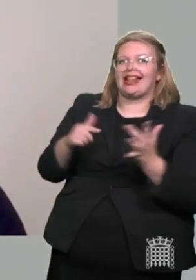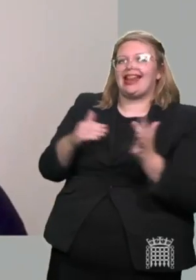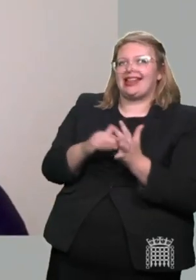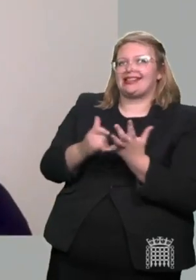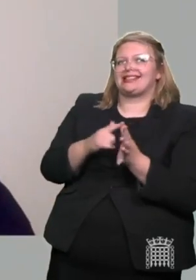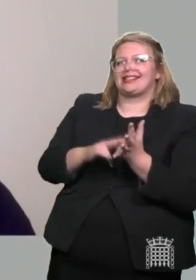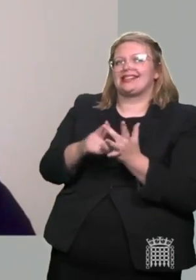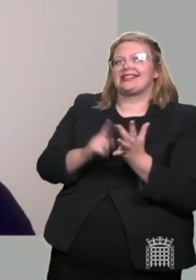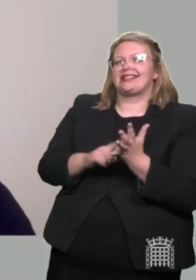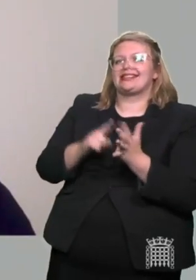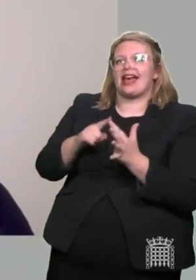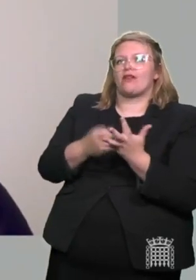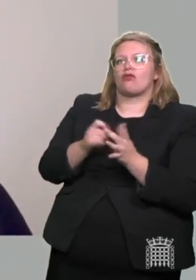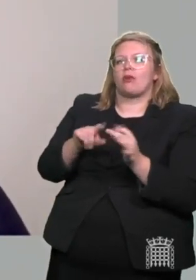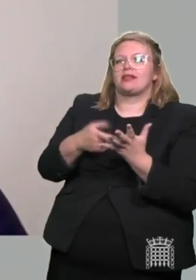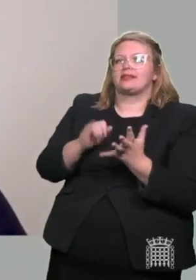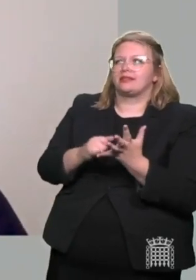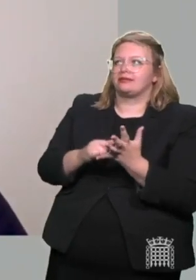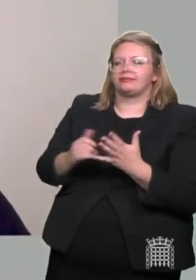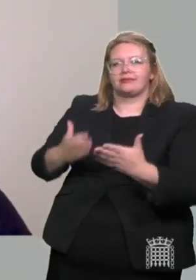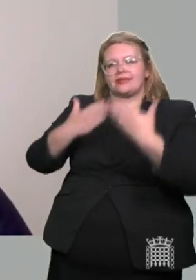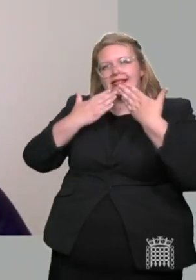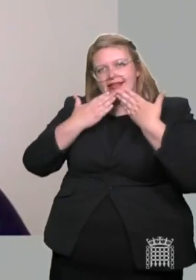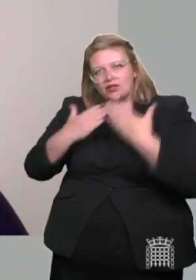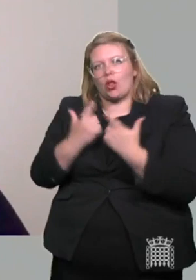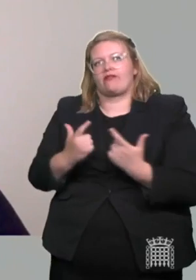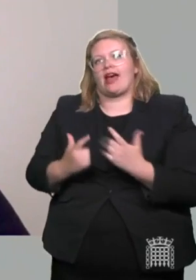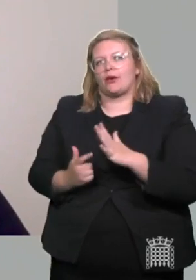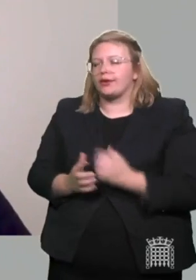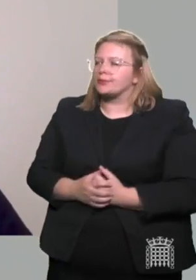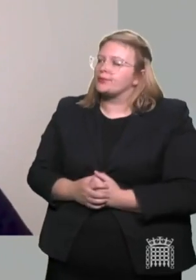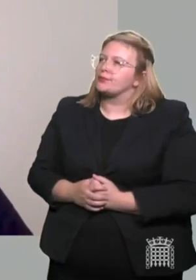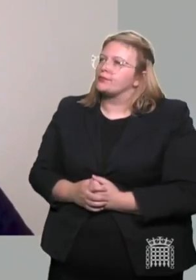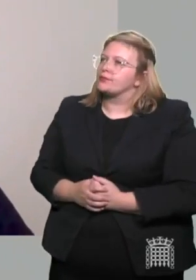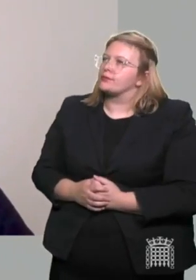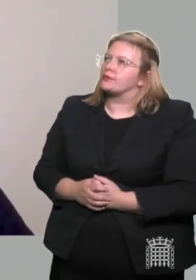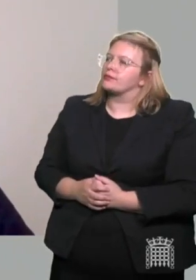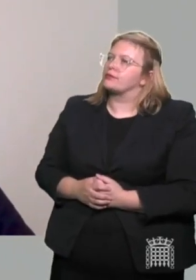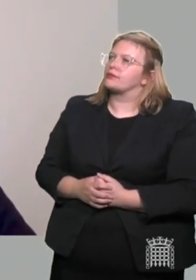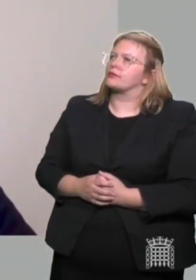Meirionnydd) (PC) [V] Diolch yn fawr, Llefarydd. I think it is worth repeating the ministerial code’s seven guiding principles: